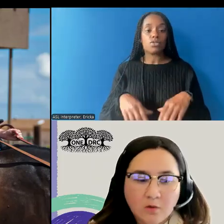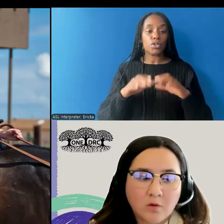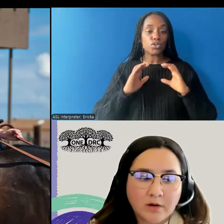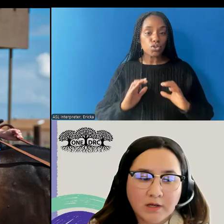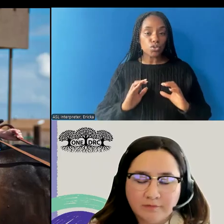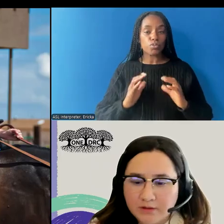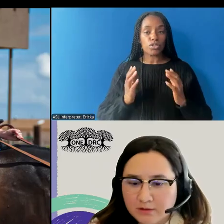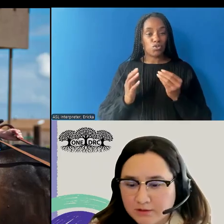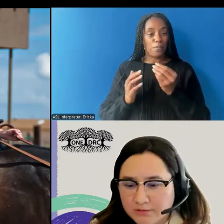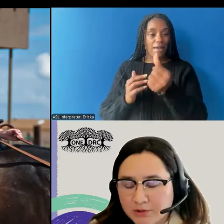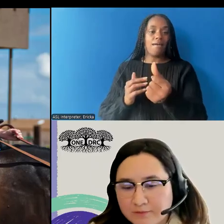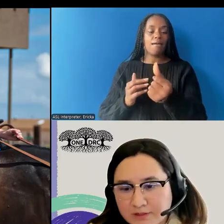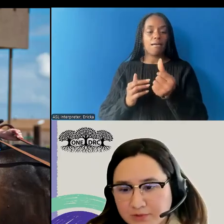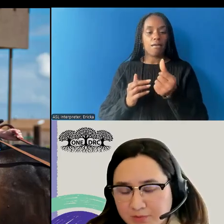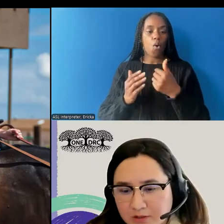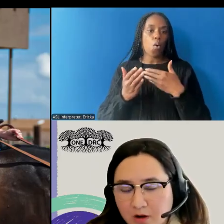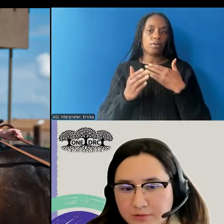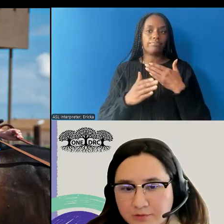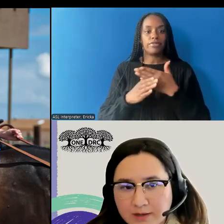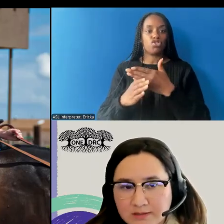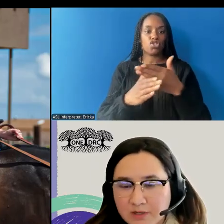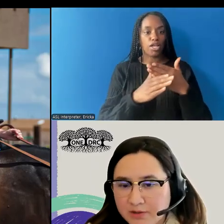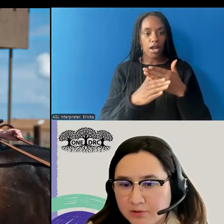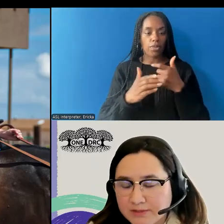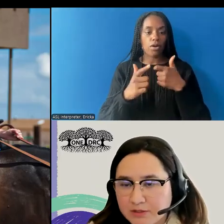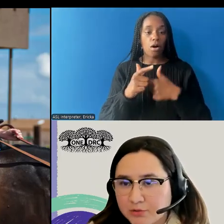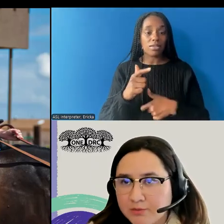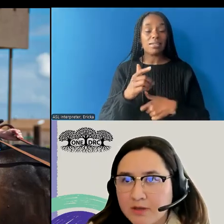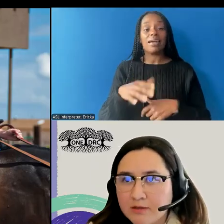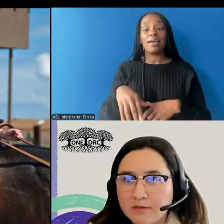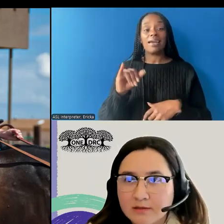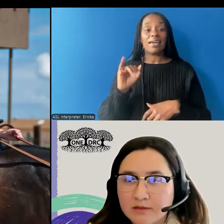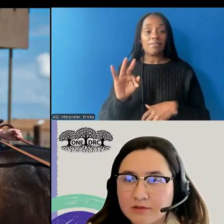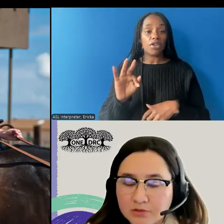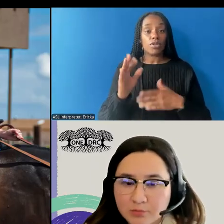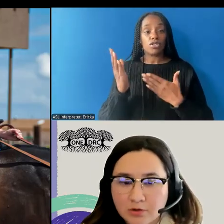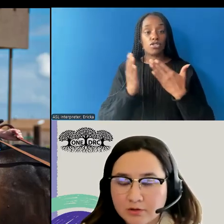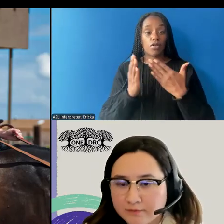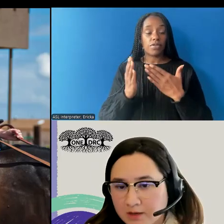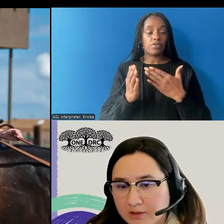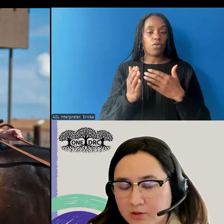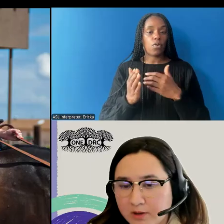or if the service was being authorized, maybe there was an agreement that the consumer or the family